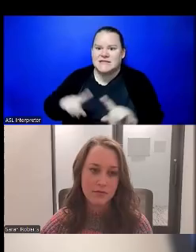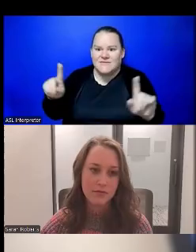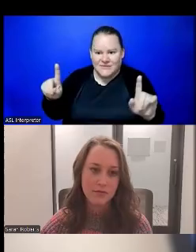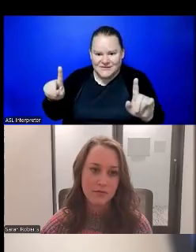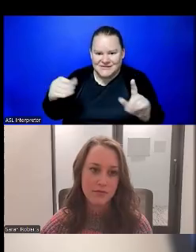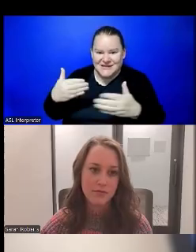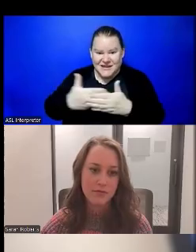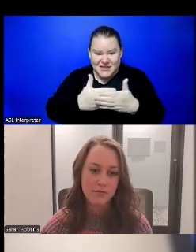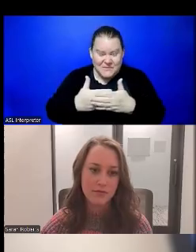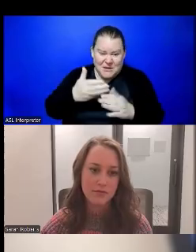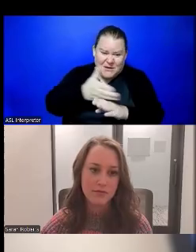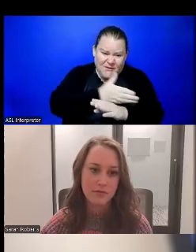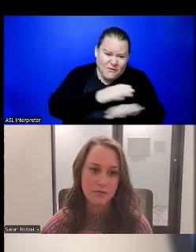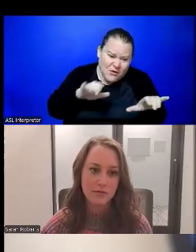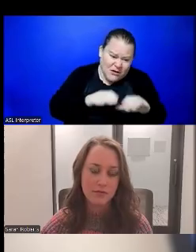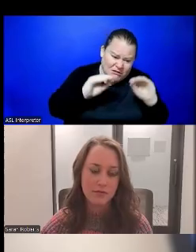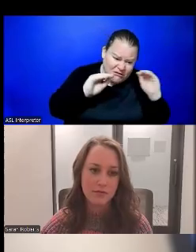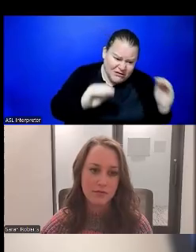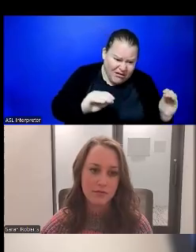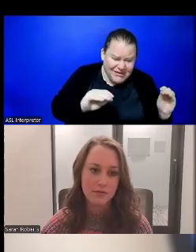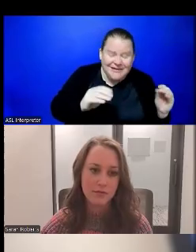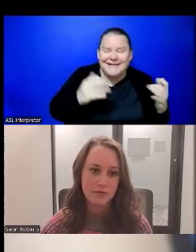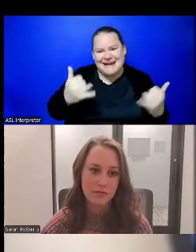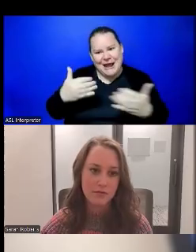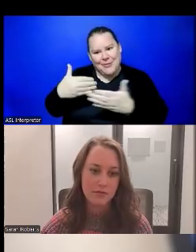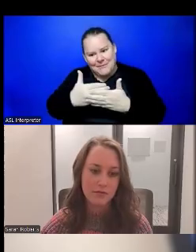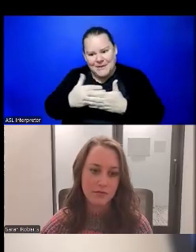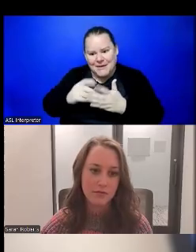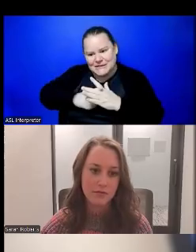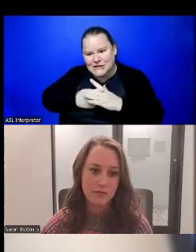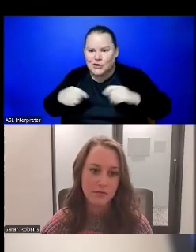hardly doing anything is now starting to wiggle and move,